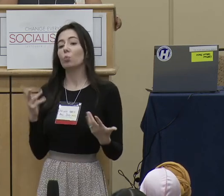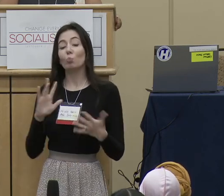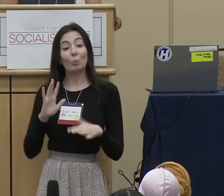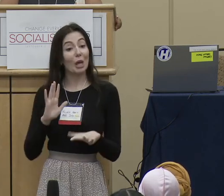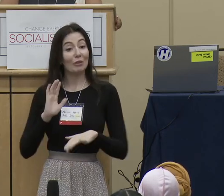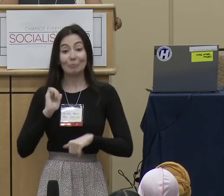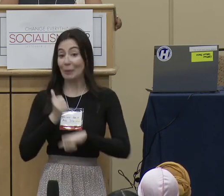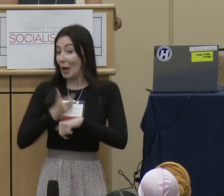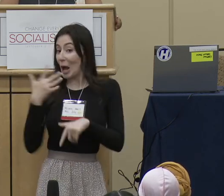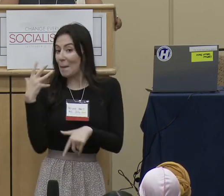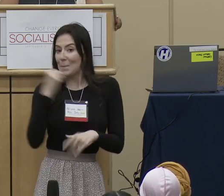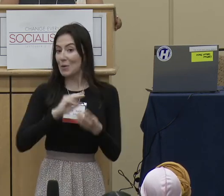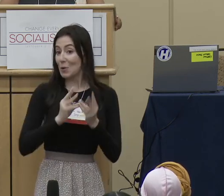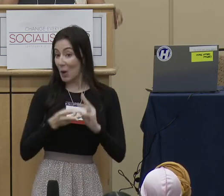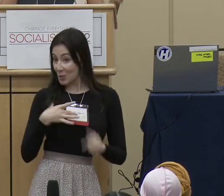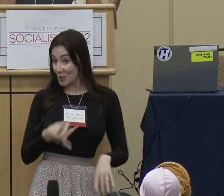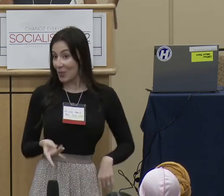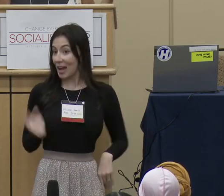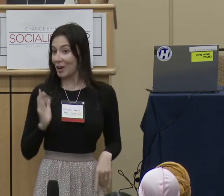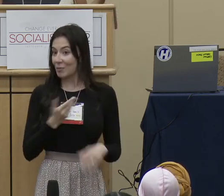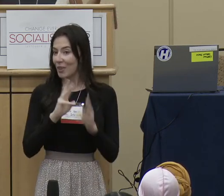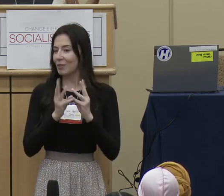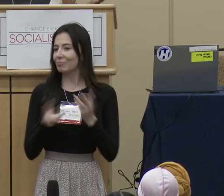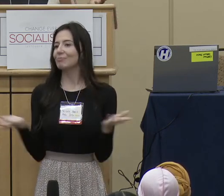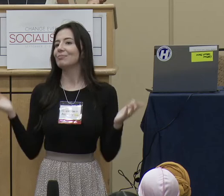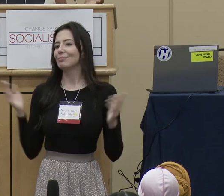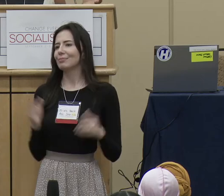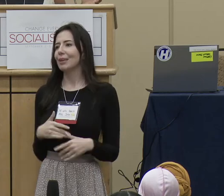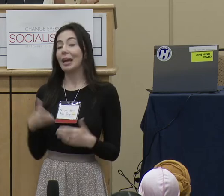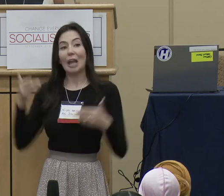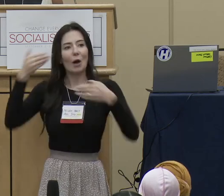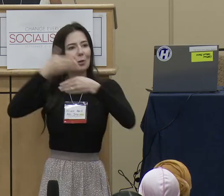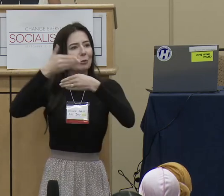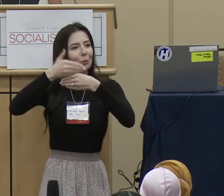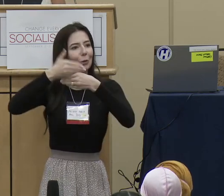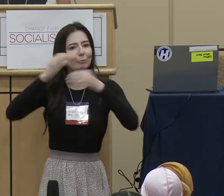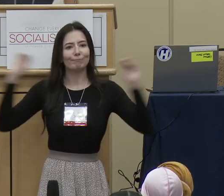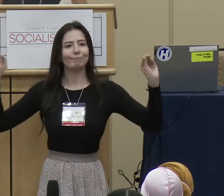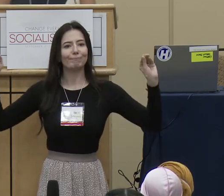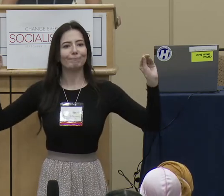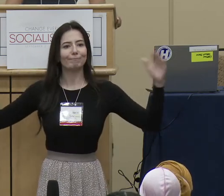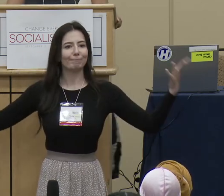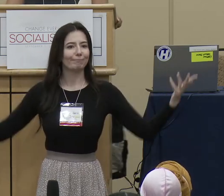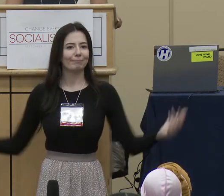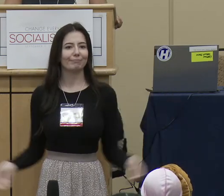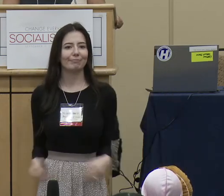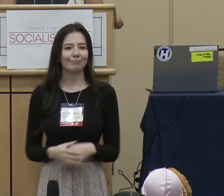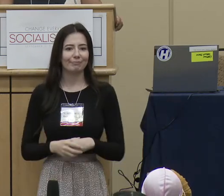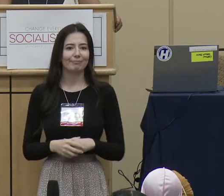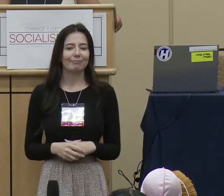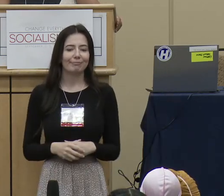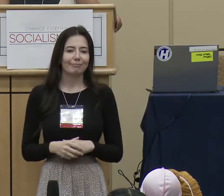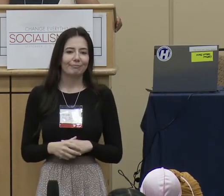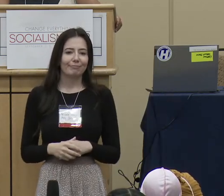Yeah, little bit more. We arrange beautiful weather for you. You like it? Here we are in a room without windows.